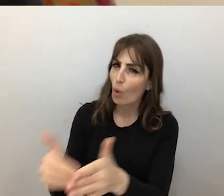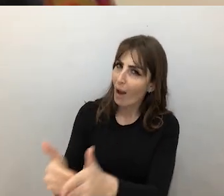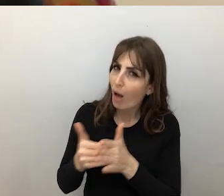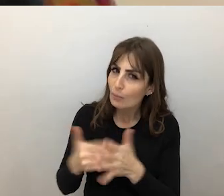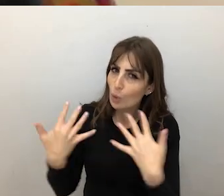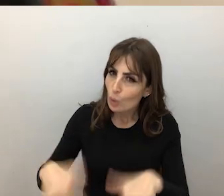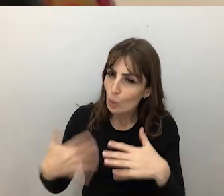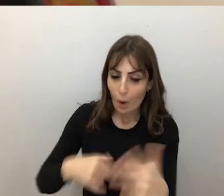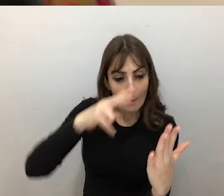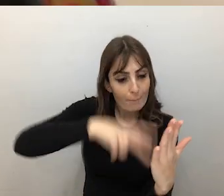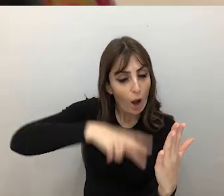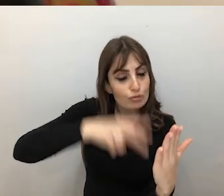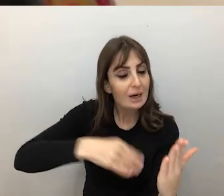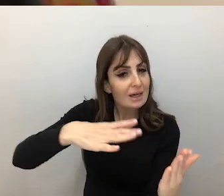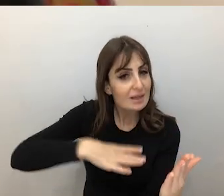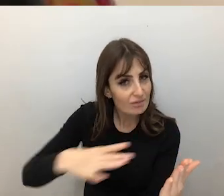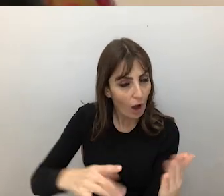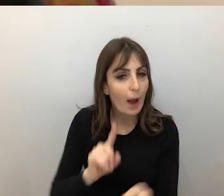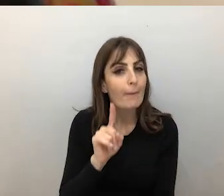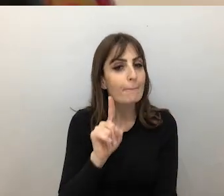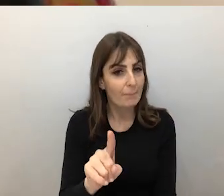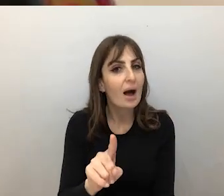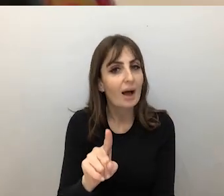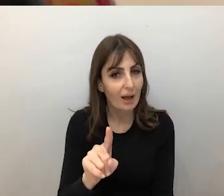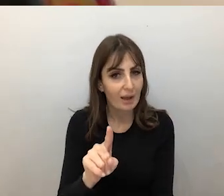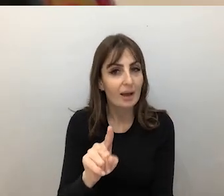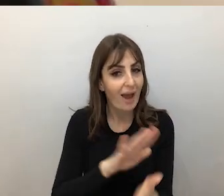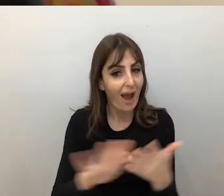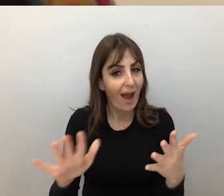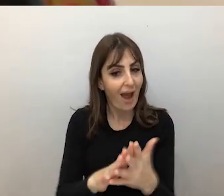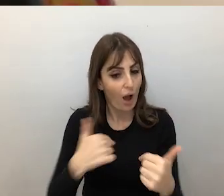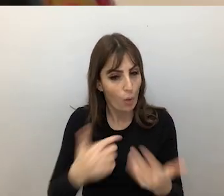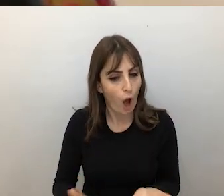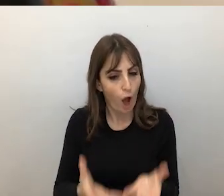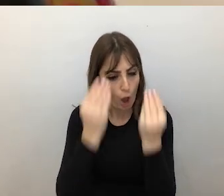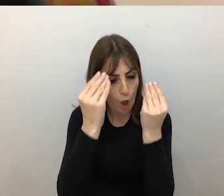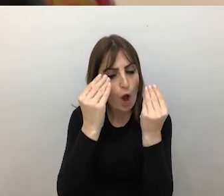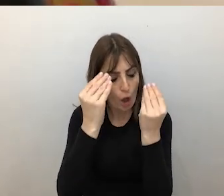My reading is fine but one of the main ways I learn and understand things is